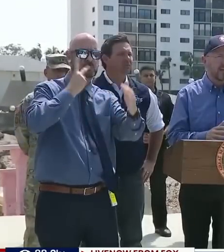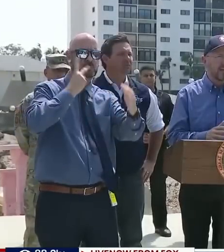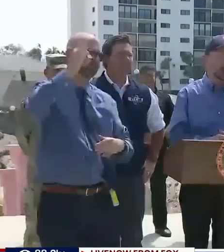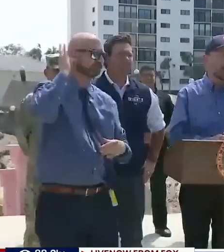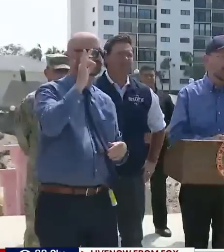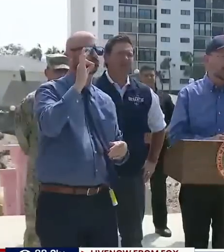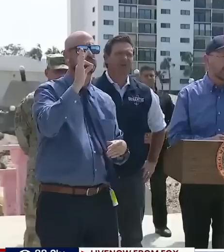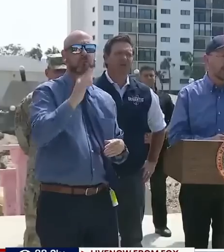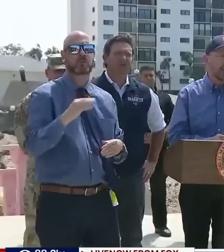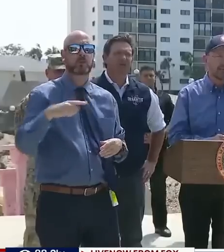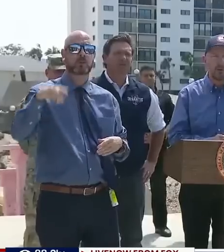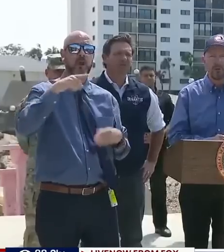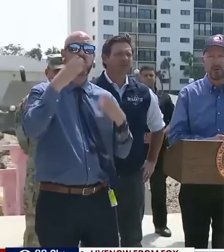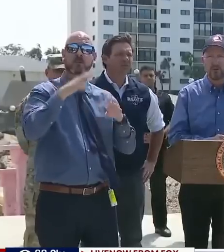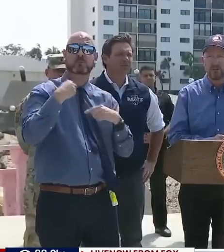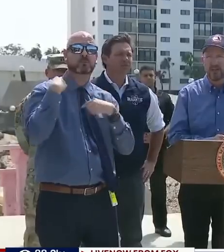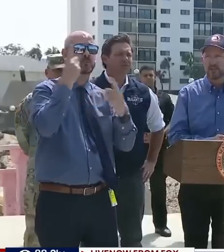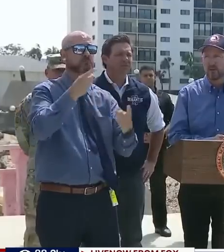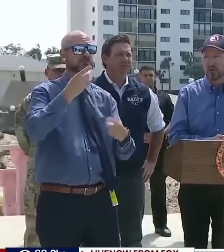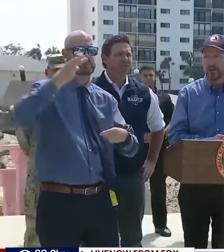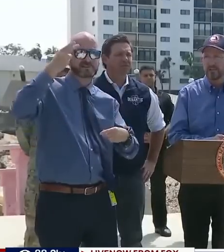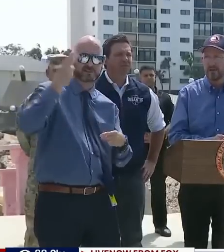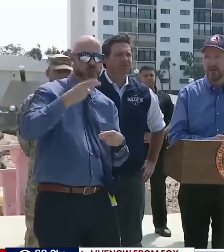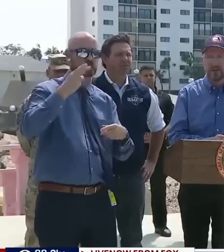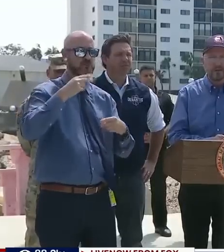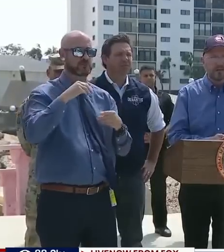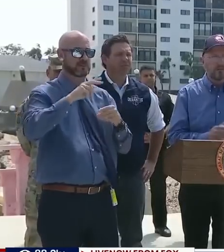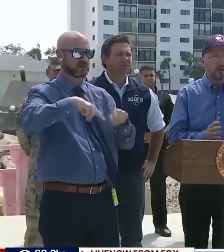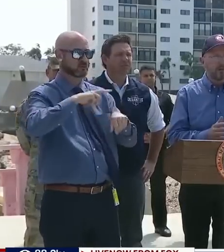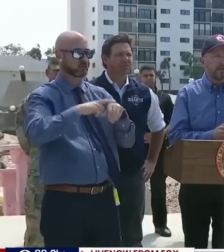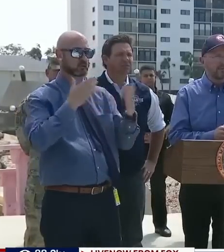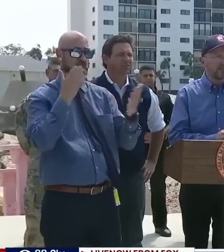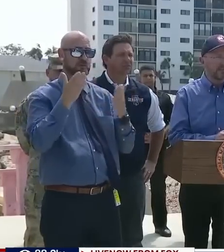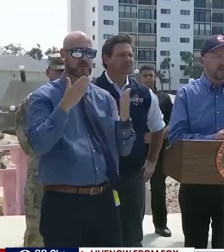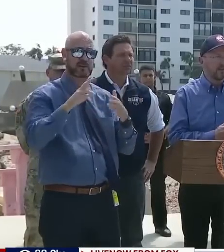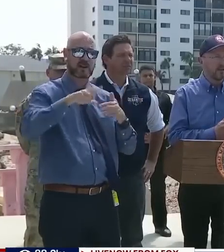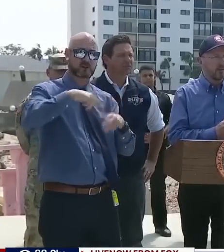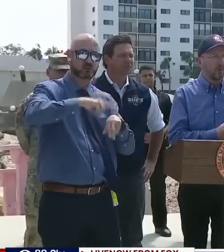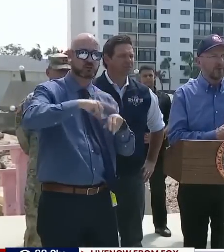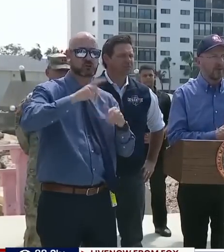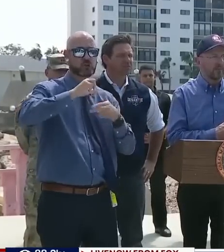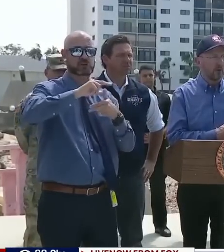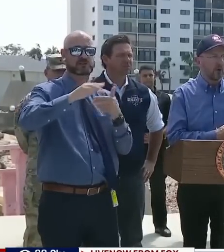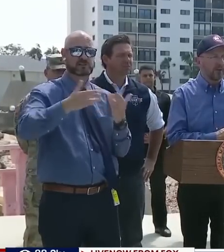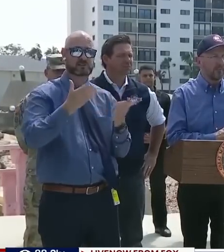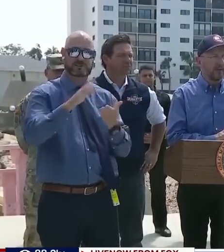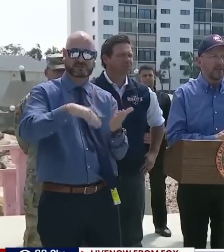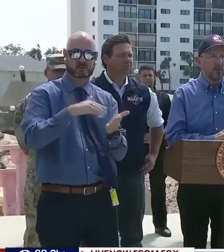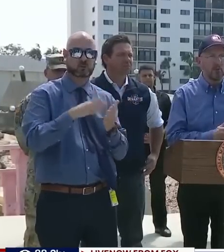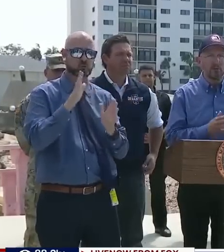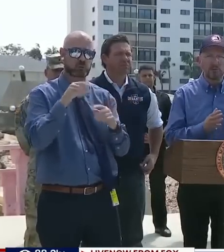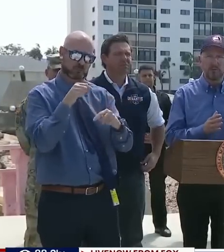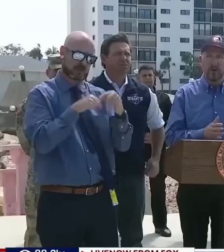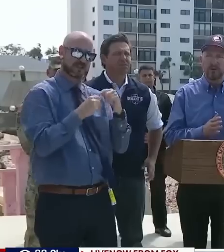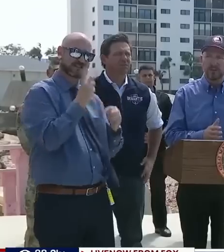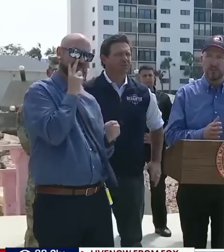National Hurricane Center. They did an excellent job on getting this forecast. um, that has never been done in the history of the national Weather Service.